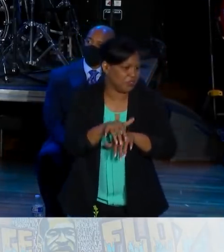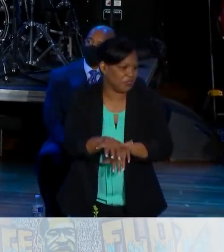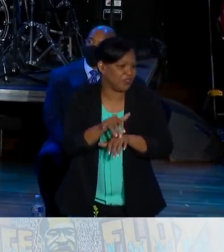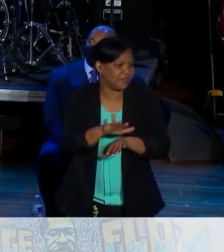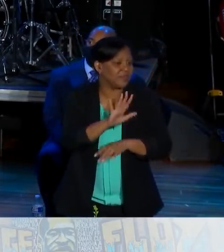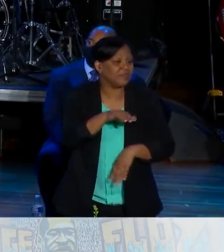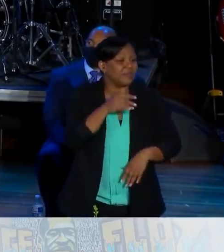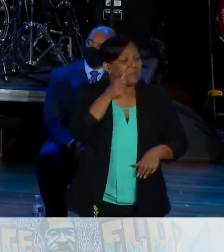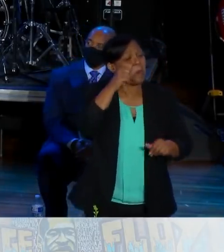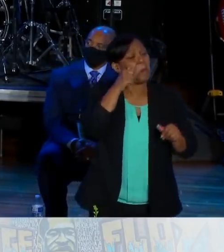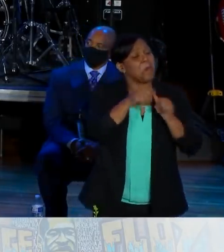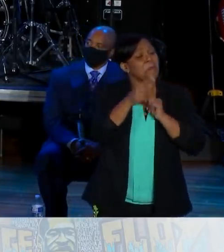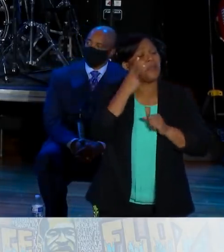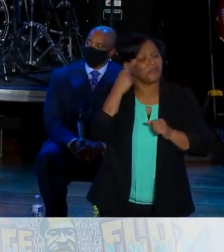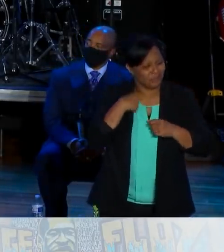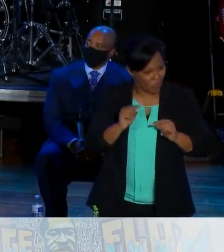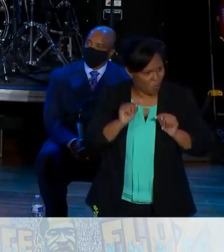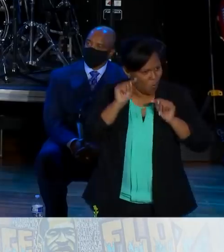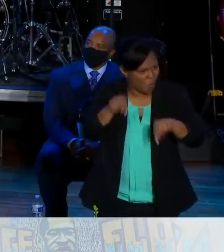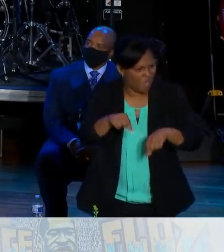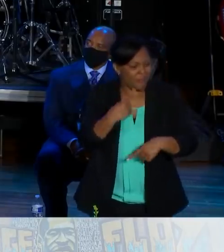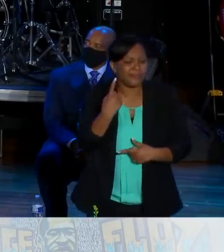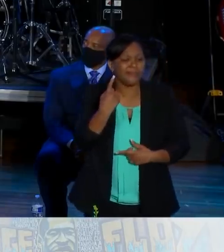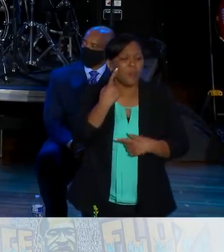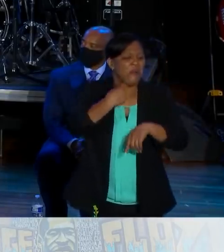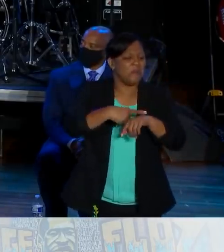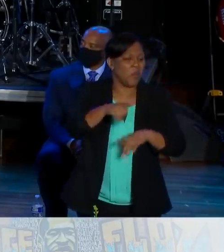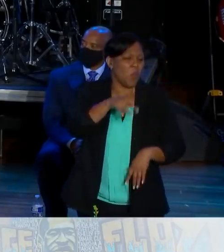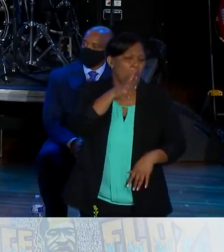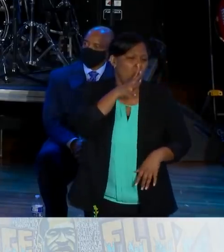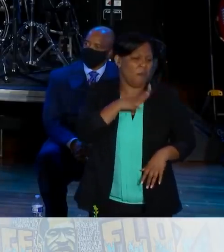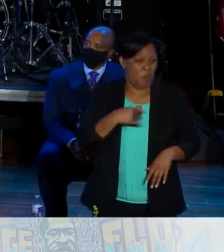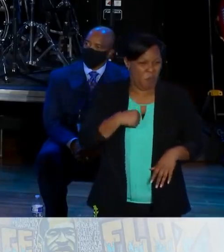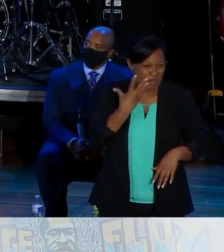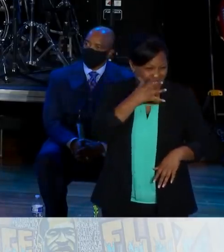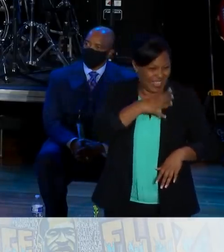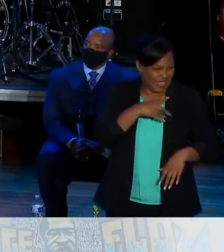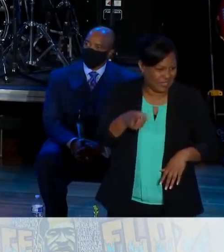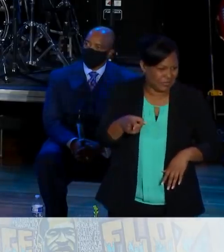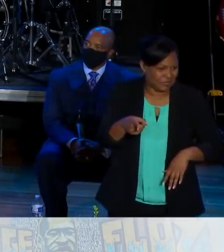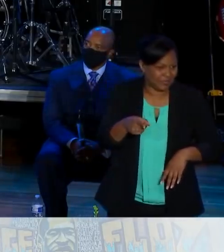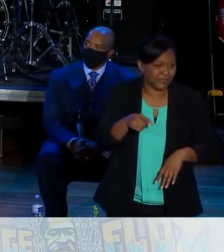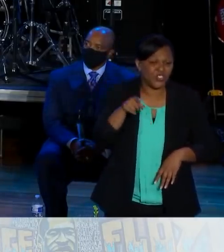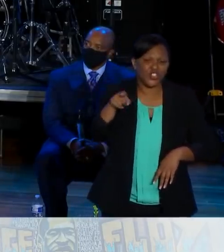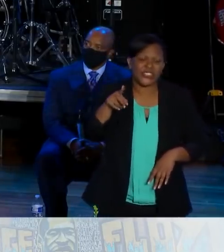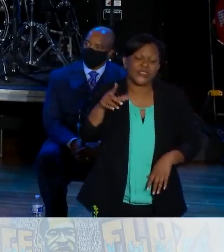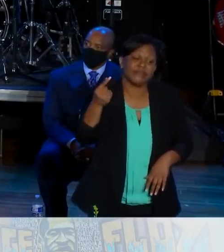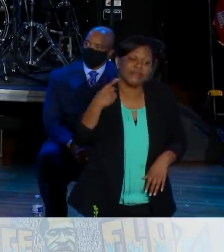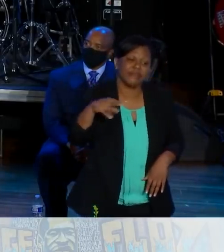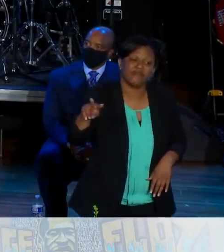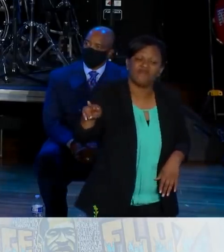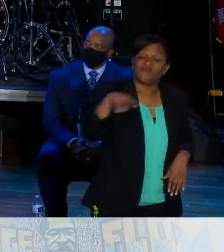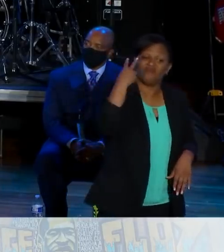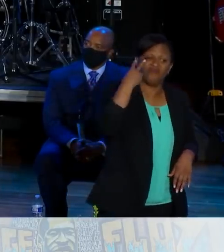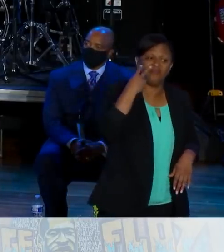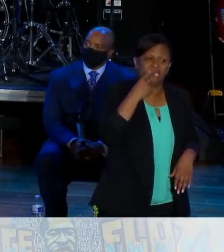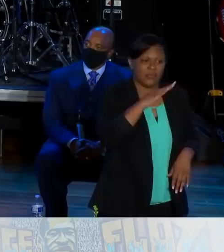STEPHEN CLARK, HE HAS A GOAL, I WANT IT MARCH. I REMEMBER A YOUNG WHITE LADY